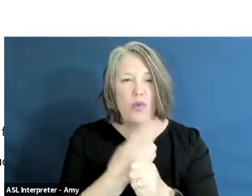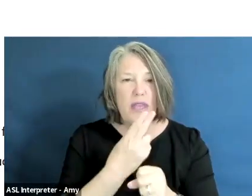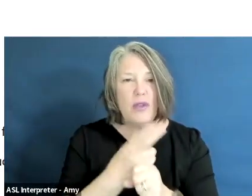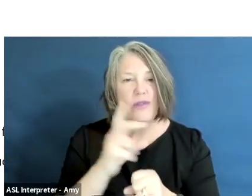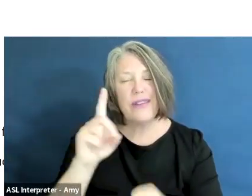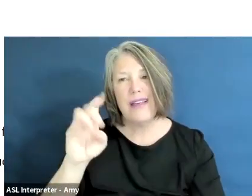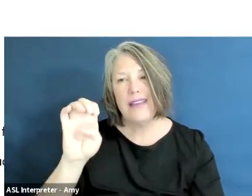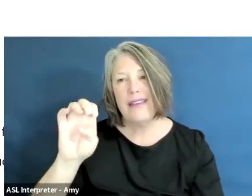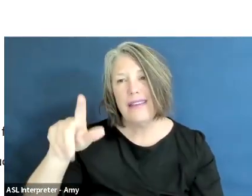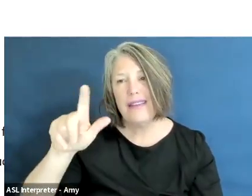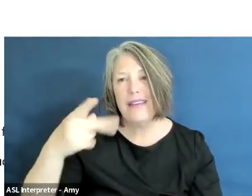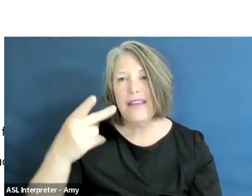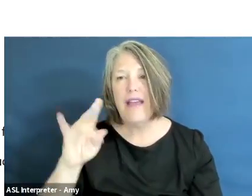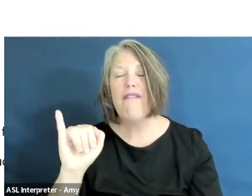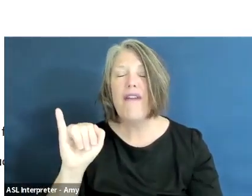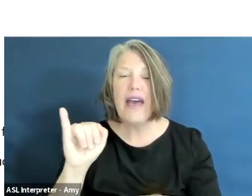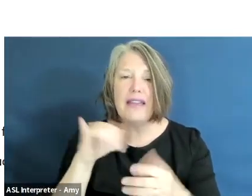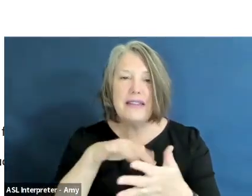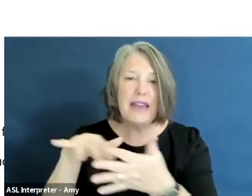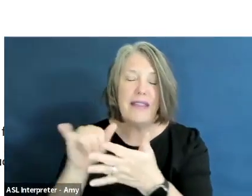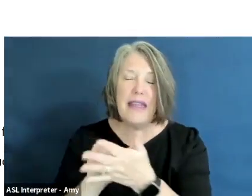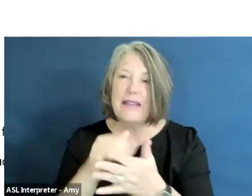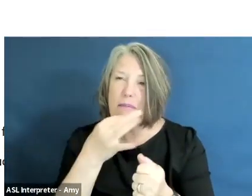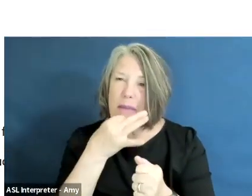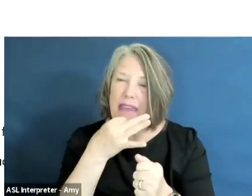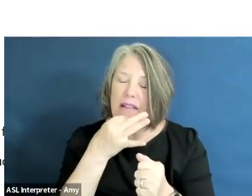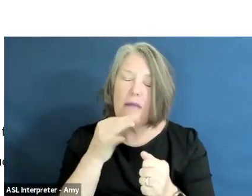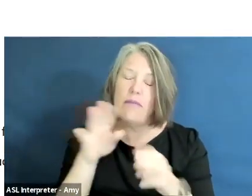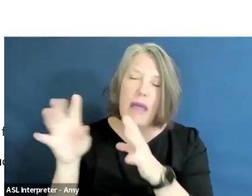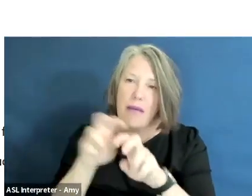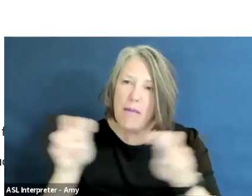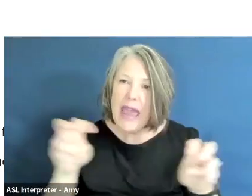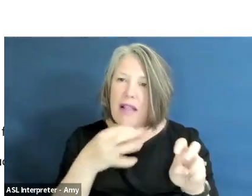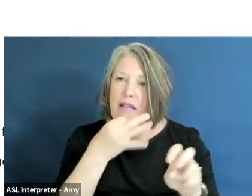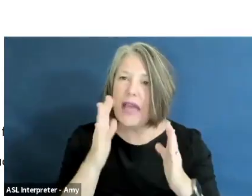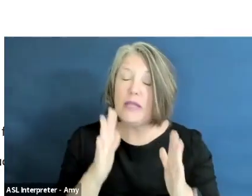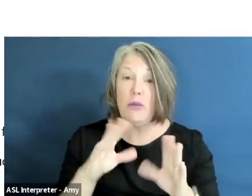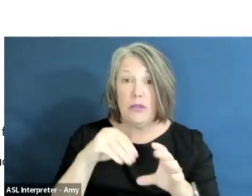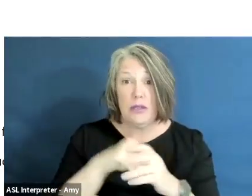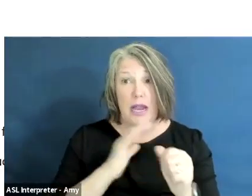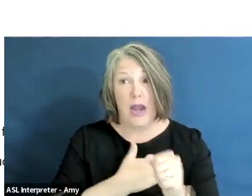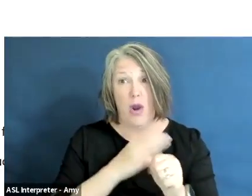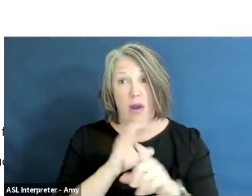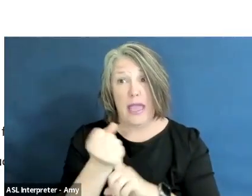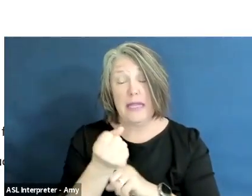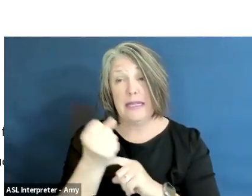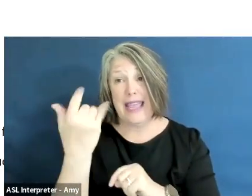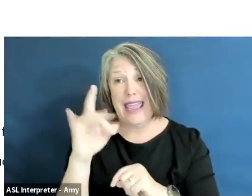which is a panel of experts, in this case, 18 experts who helped define what are